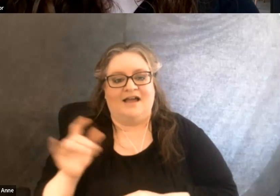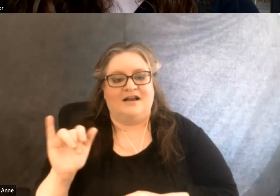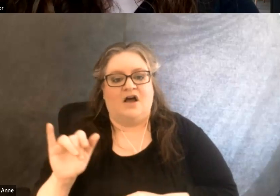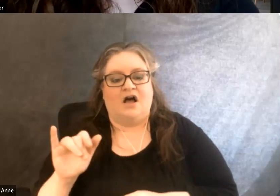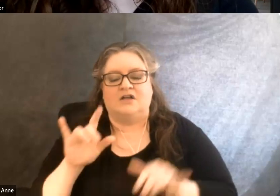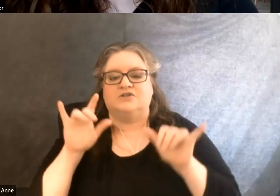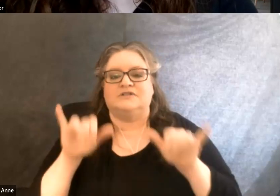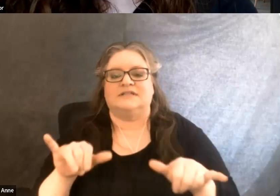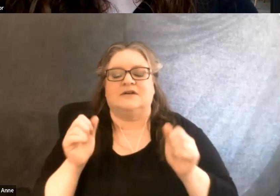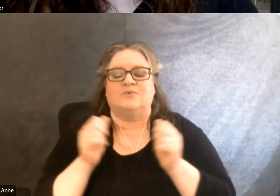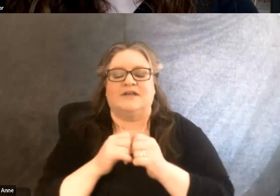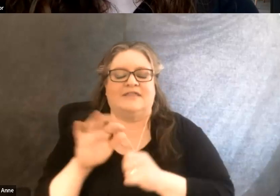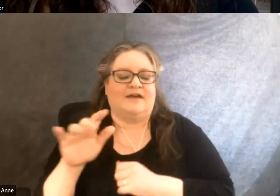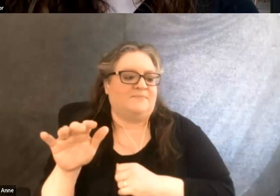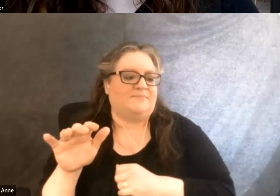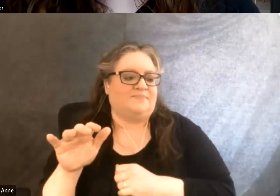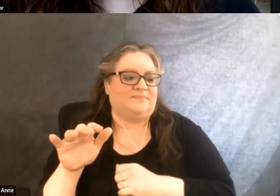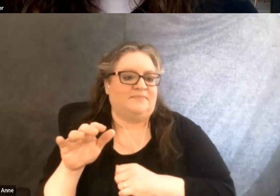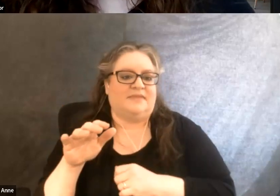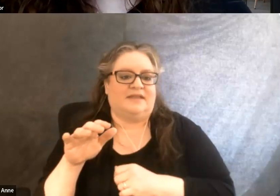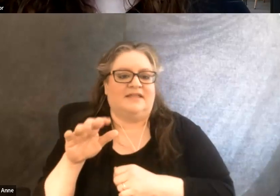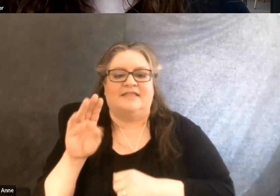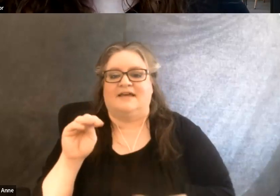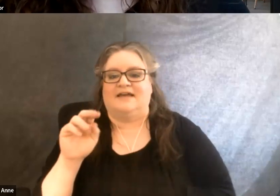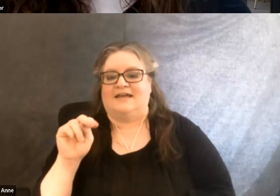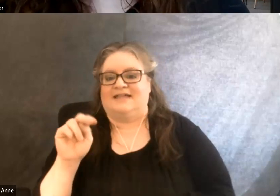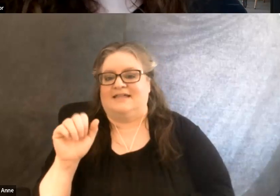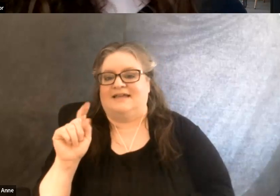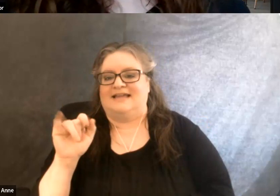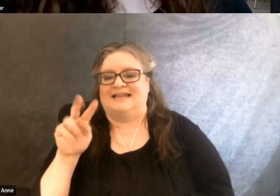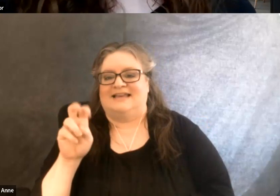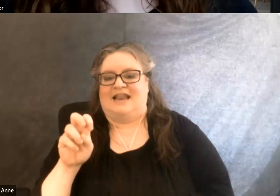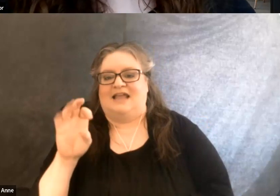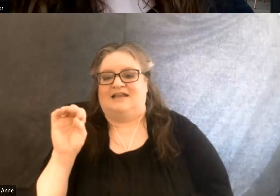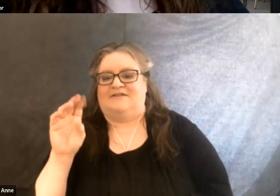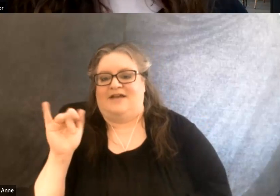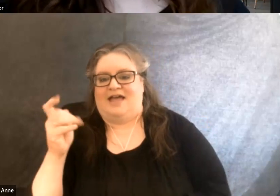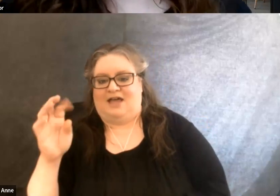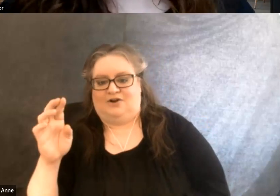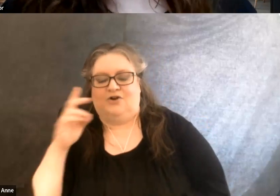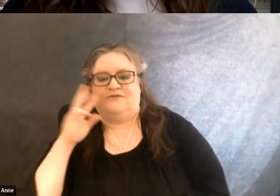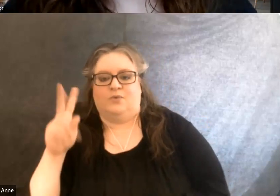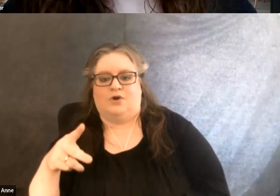with the native editor of WordPress. So it's pretty accessible on the front end.